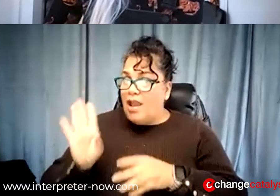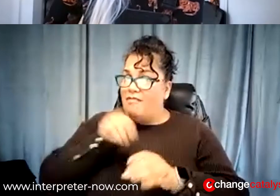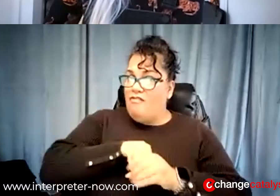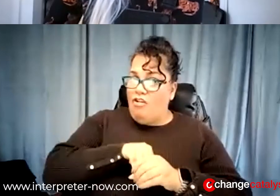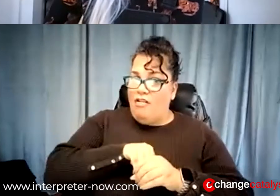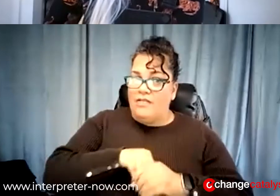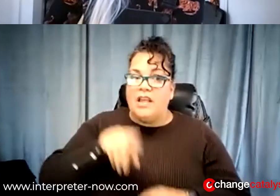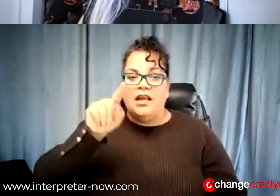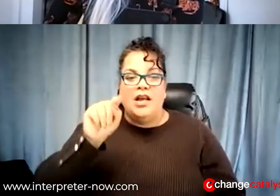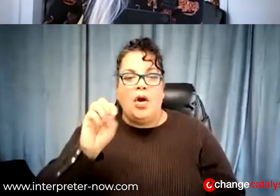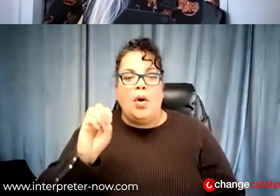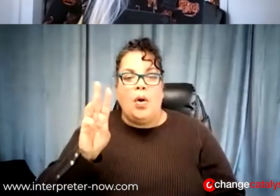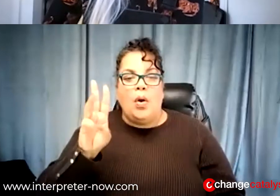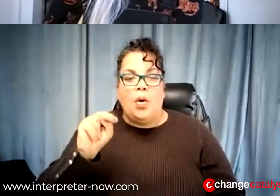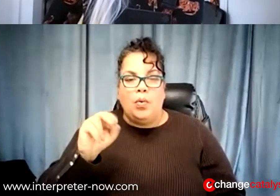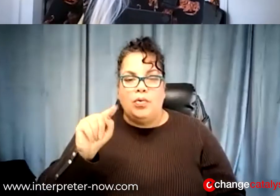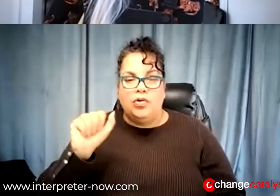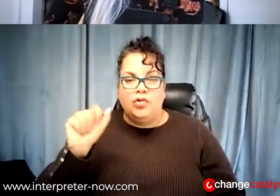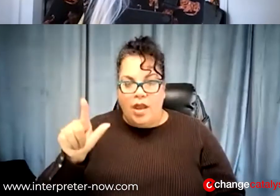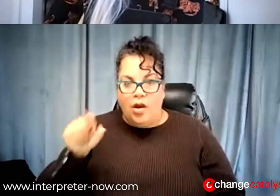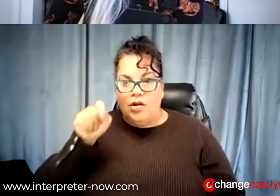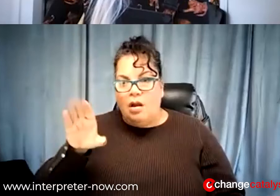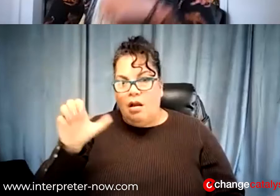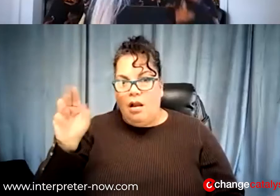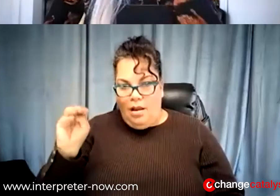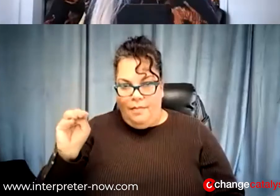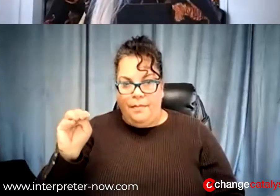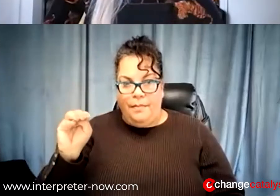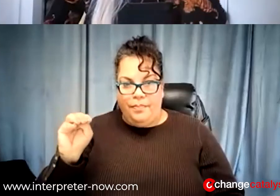I'm sure you will put it in the show notes too. We will.